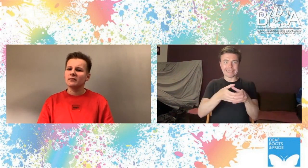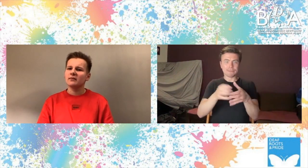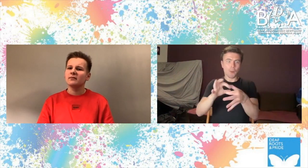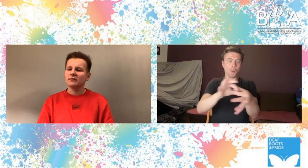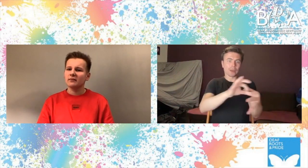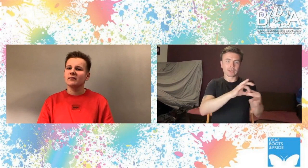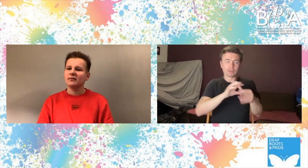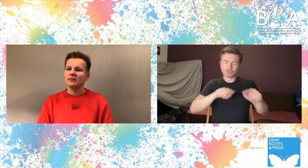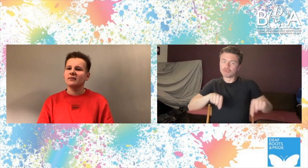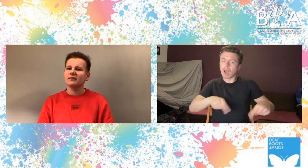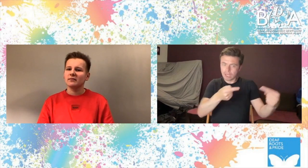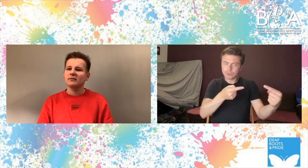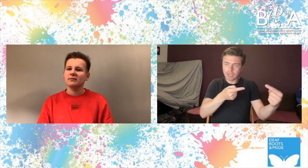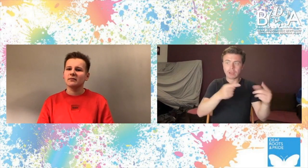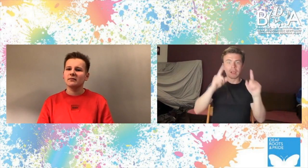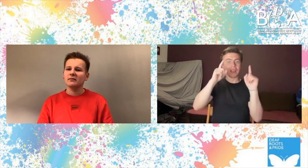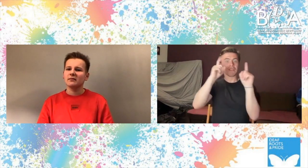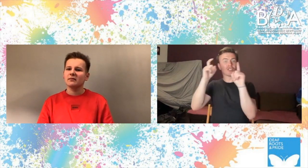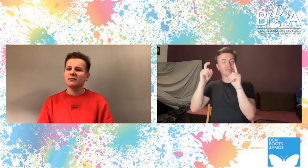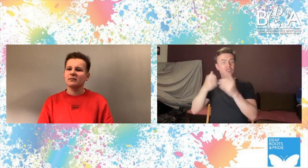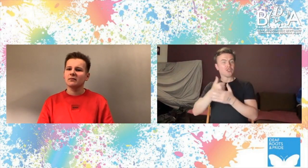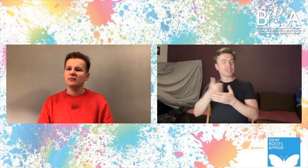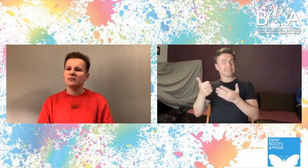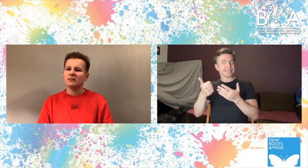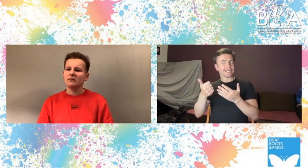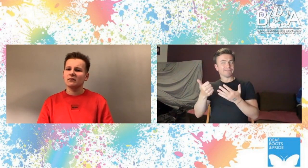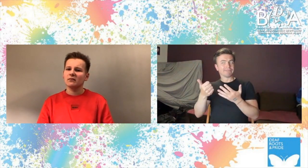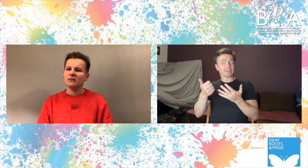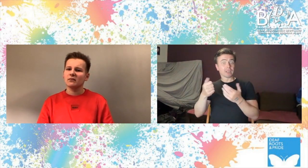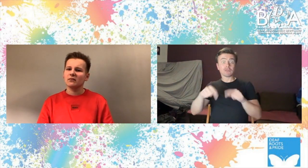You are working in a small team and that can be challenging. Photography is